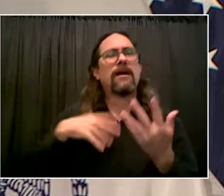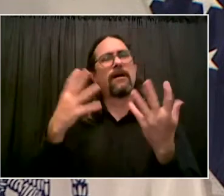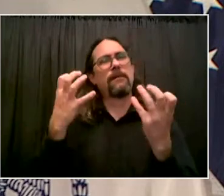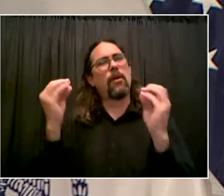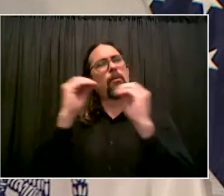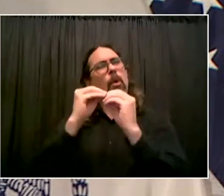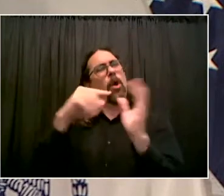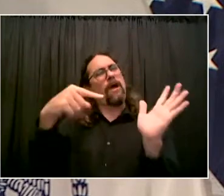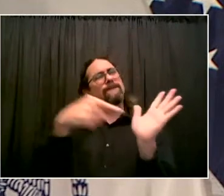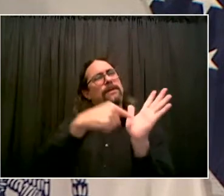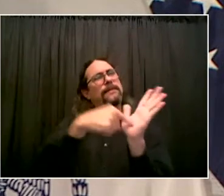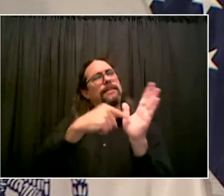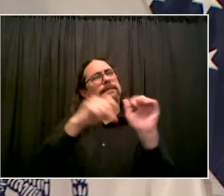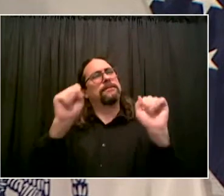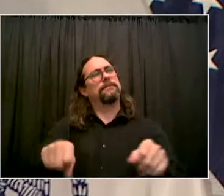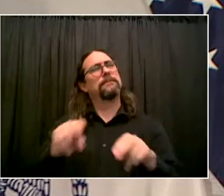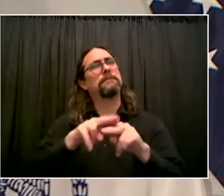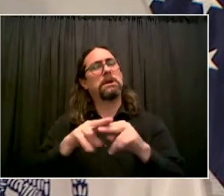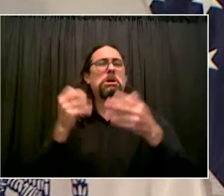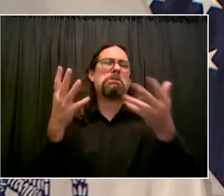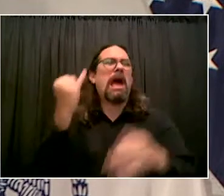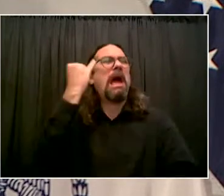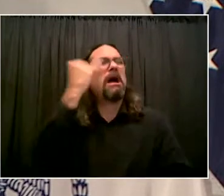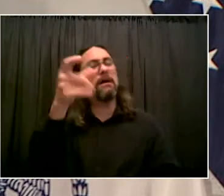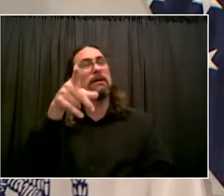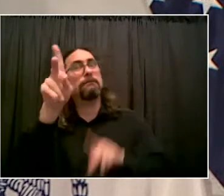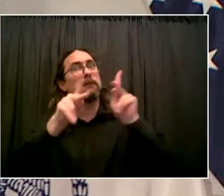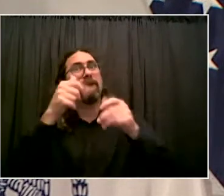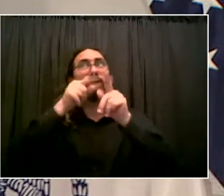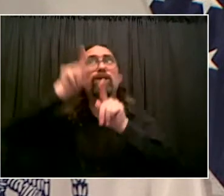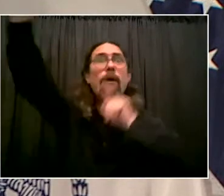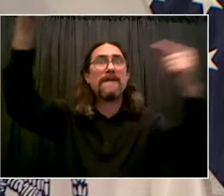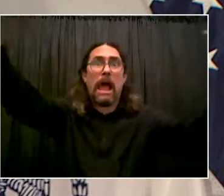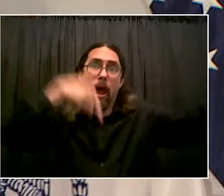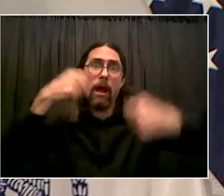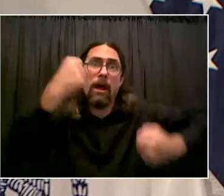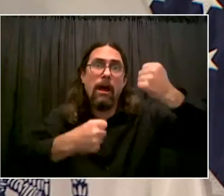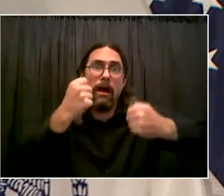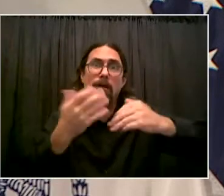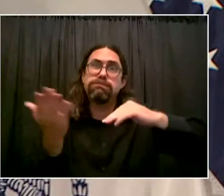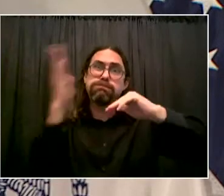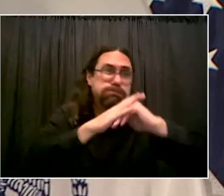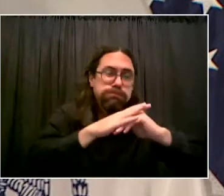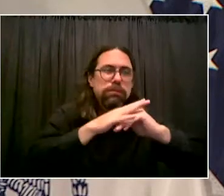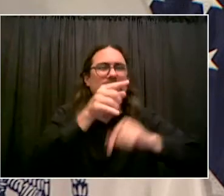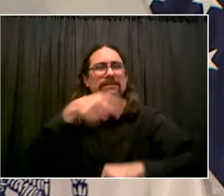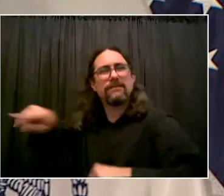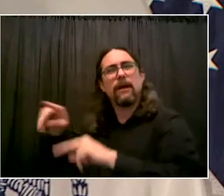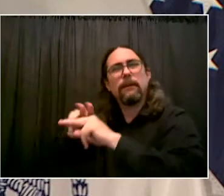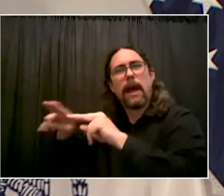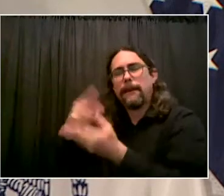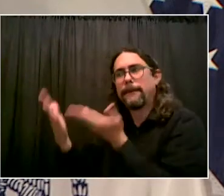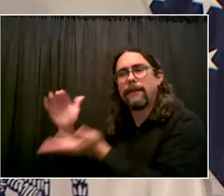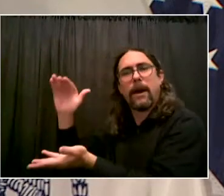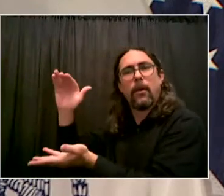PRICES LOW FOR FOLKS WHO NEED IT. WEER VY MUCH APPRECIATE THE MTA EVEN THOUH G WE ALL ARE CONCERNED